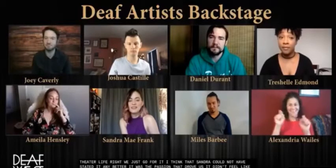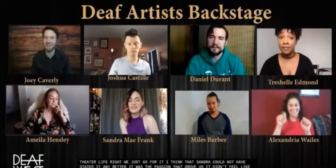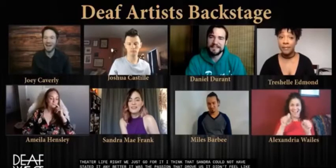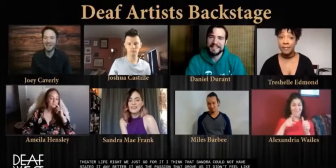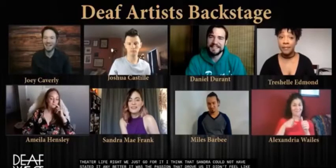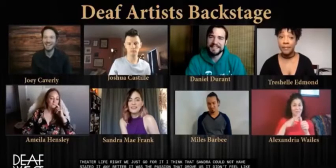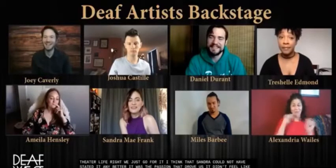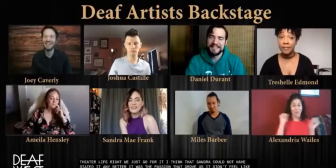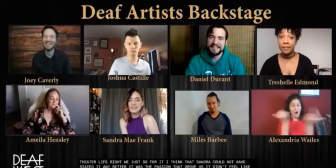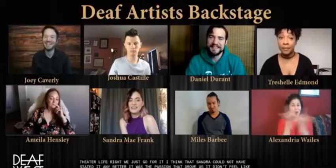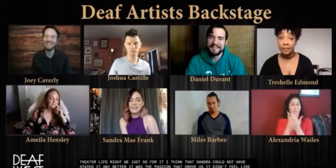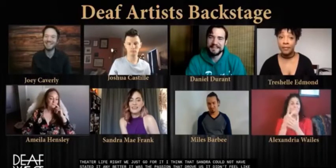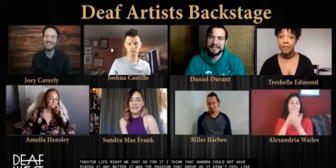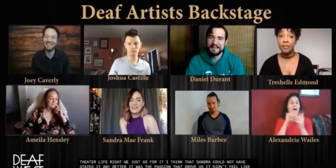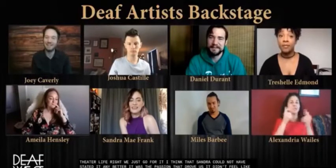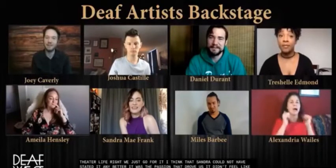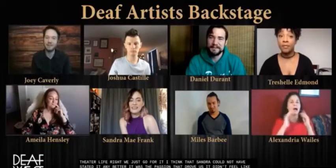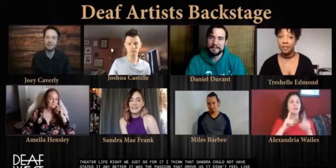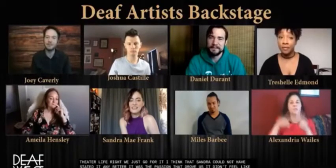The money on Broadway was better. I won't lie.